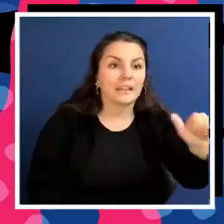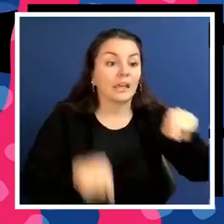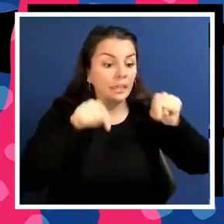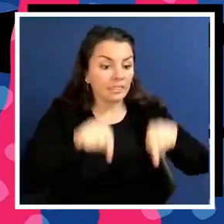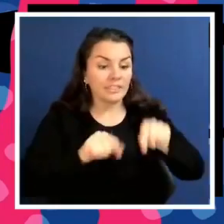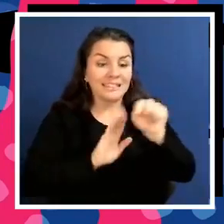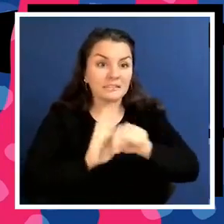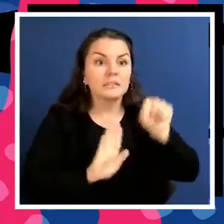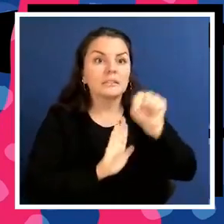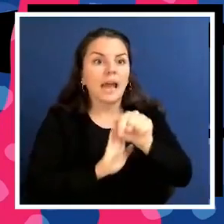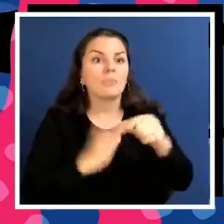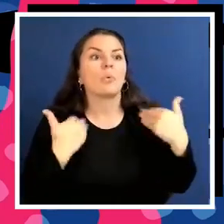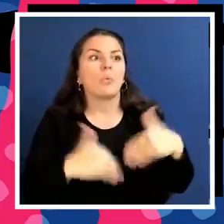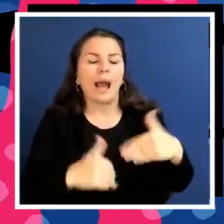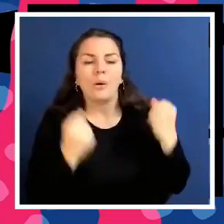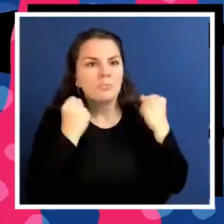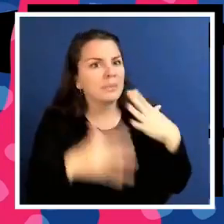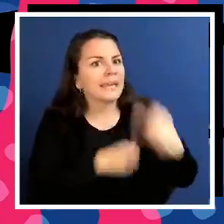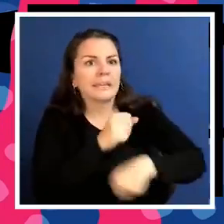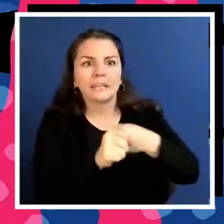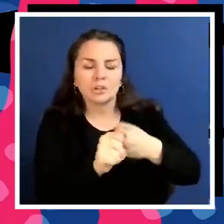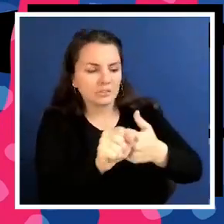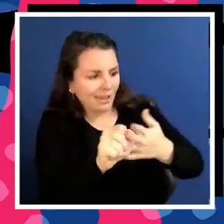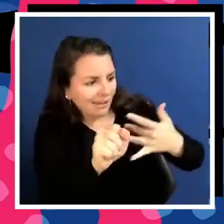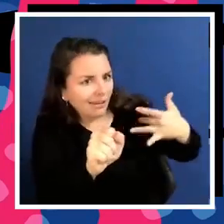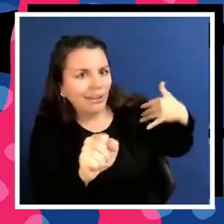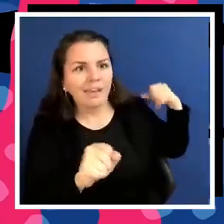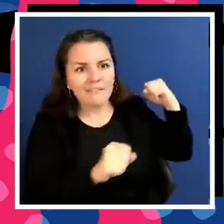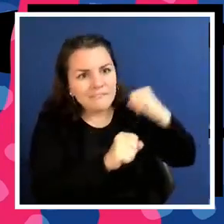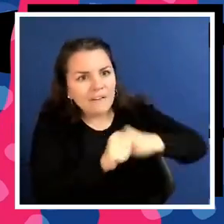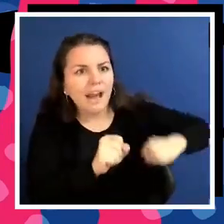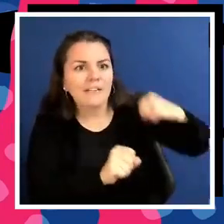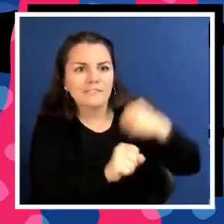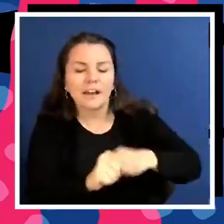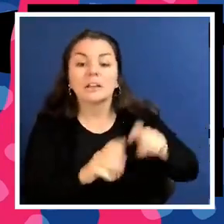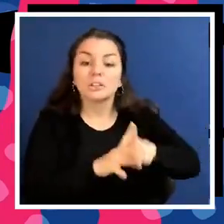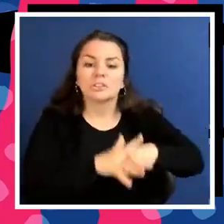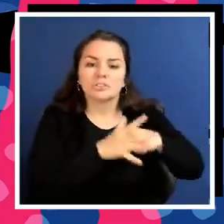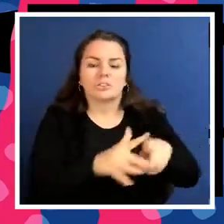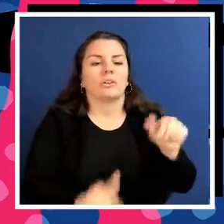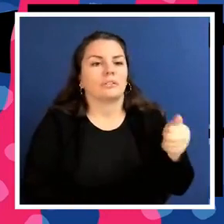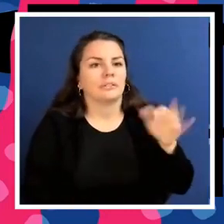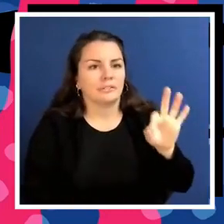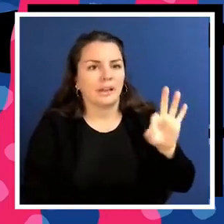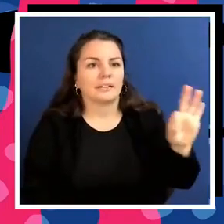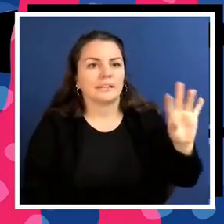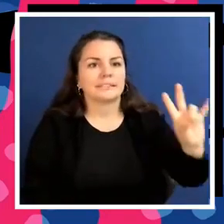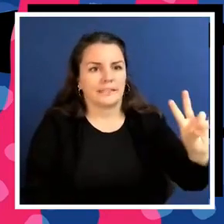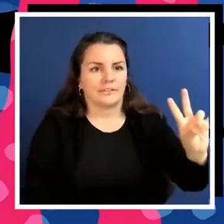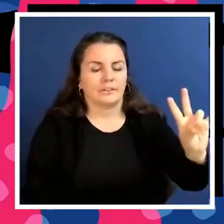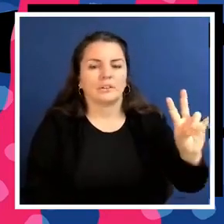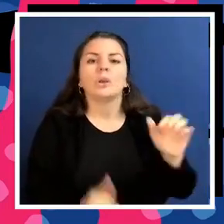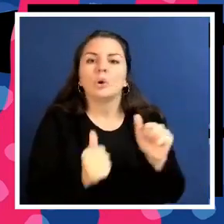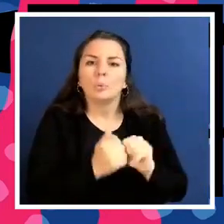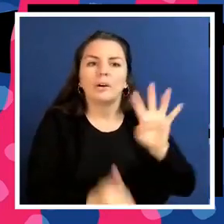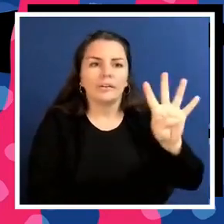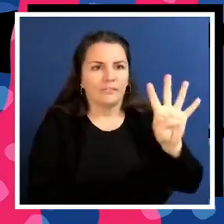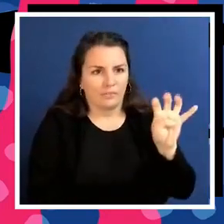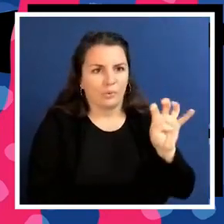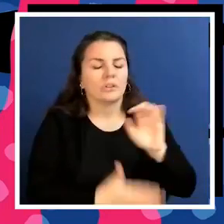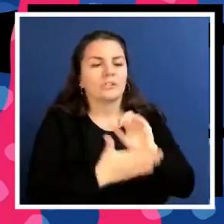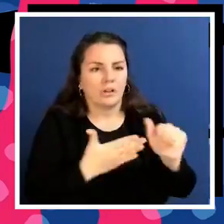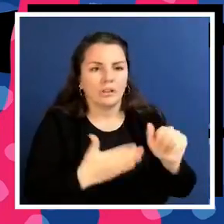MOMENT POSSIBLE FOR FAMILIES.